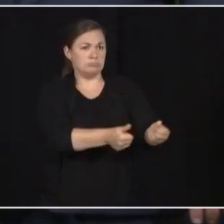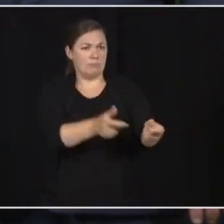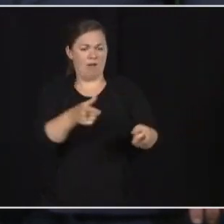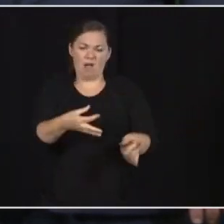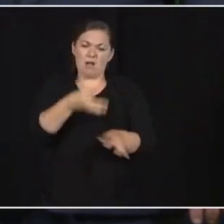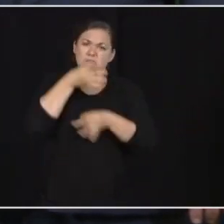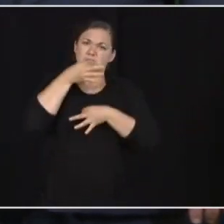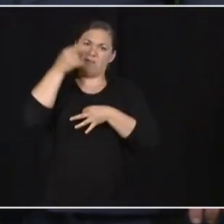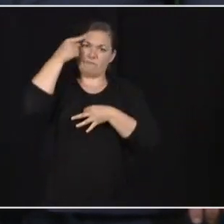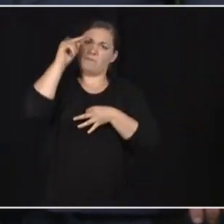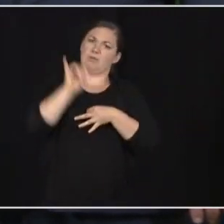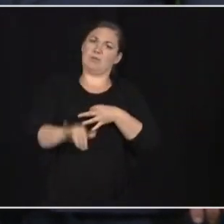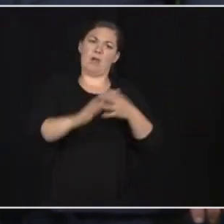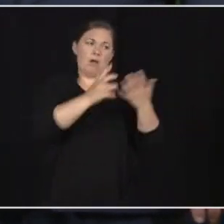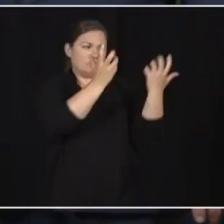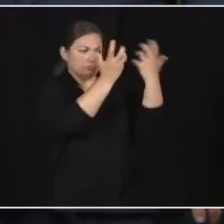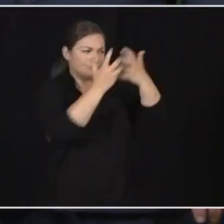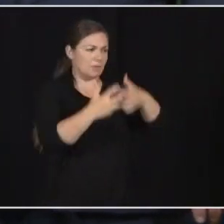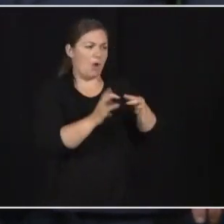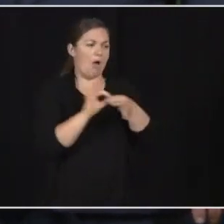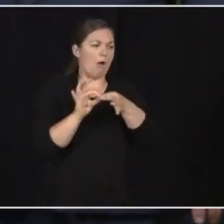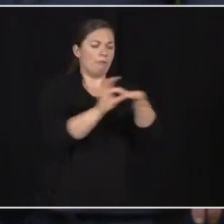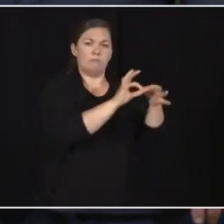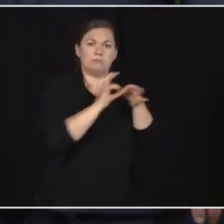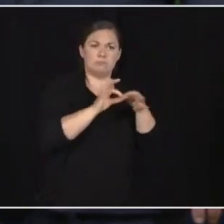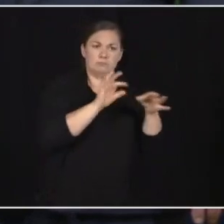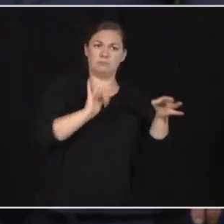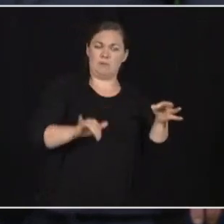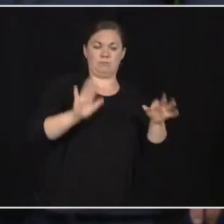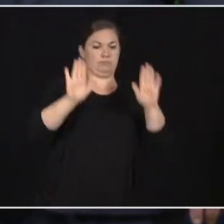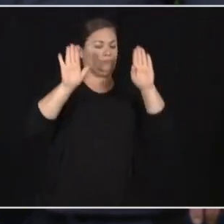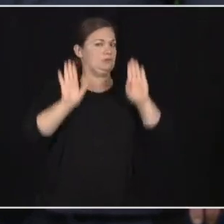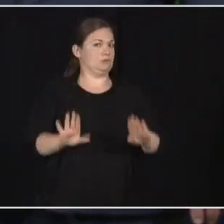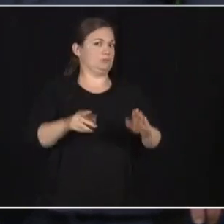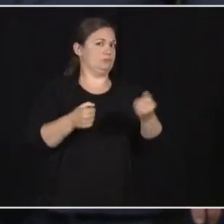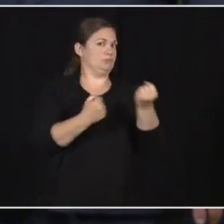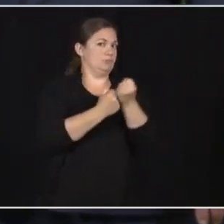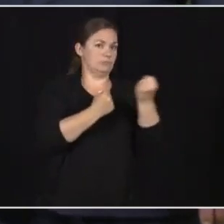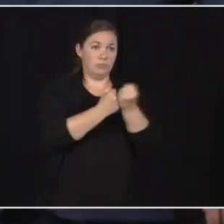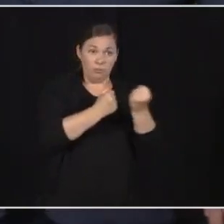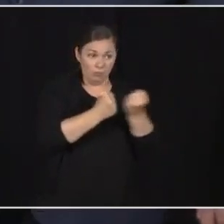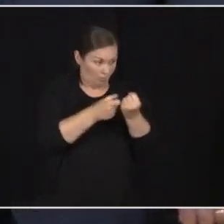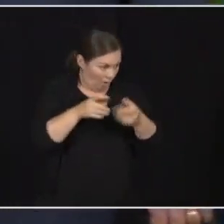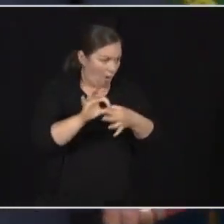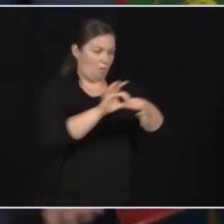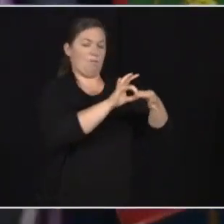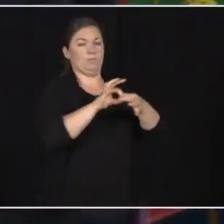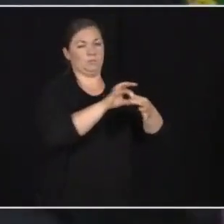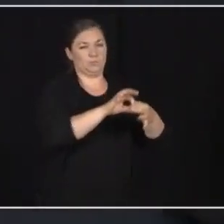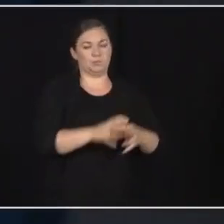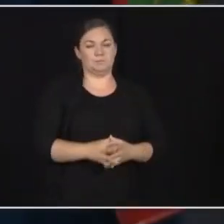incarnating the different activities. They are experts in that and they provide great support and great coordination for